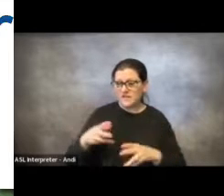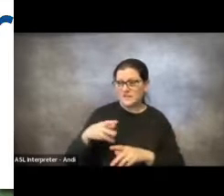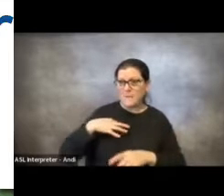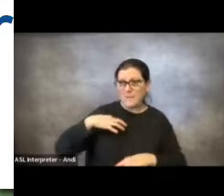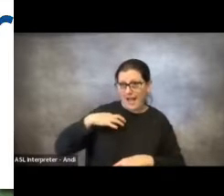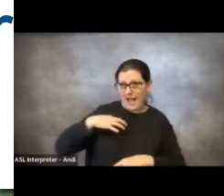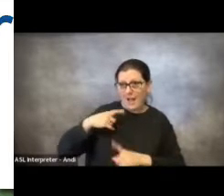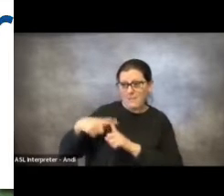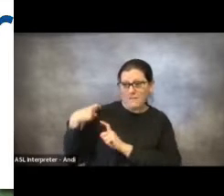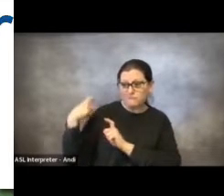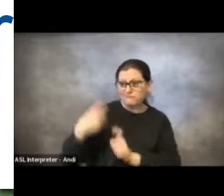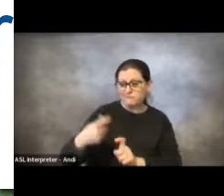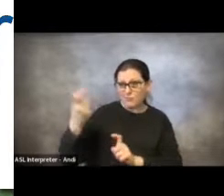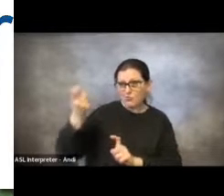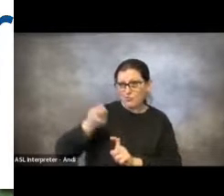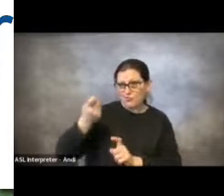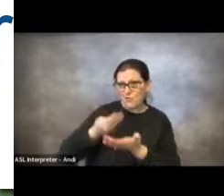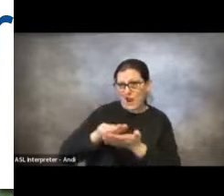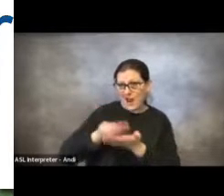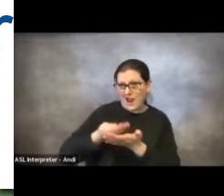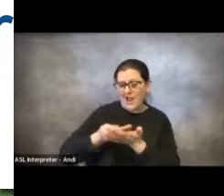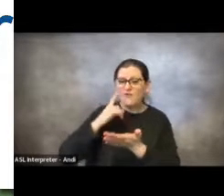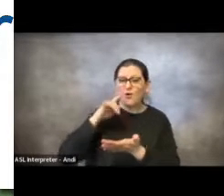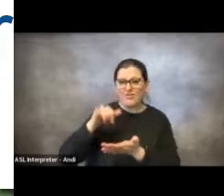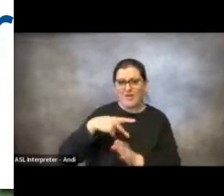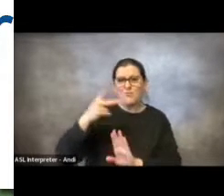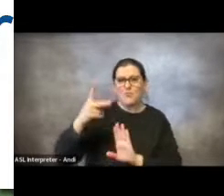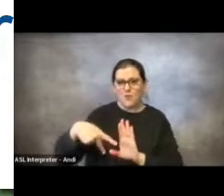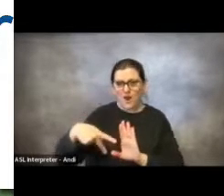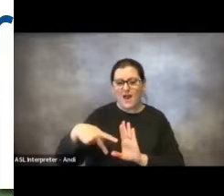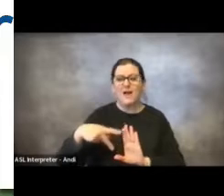awarded funding for this program to do some really exciting work